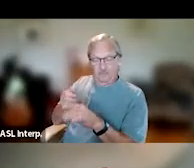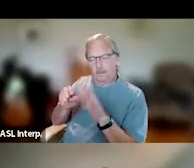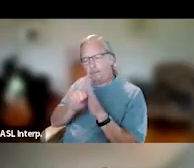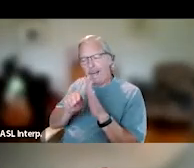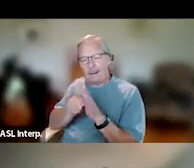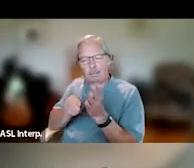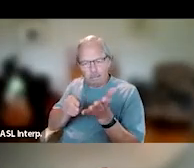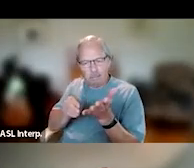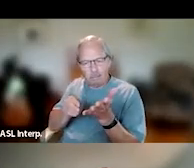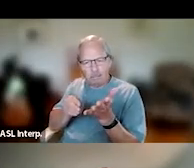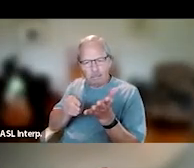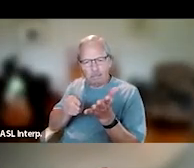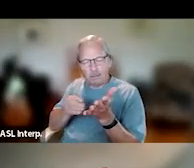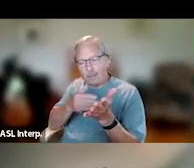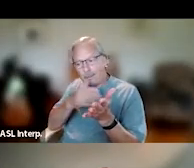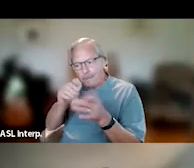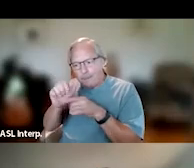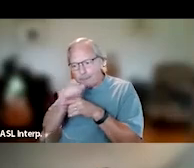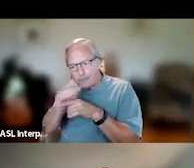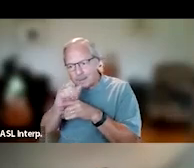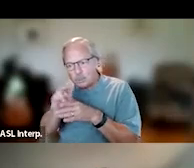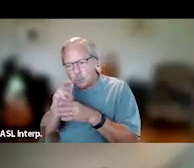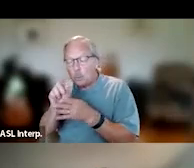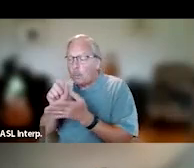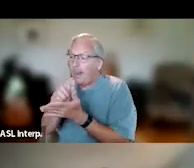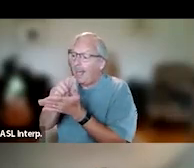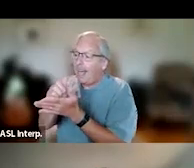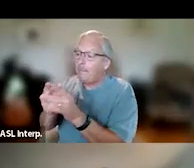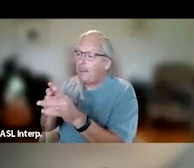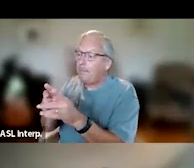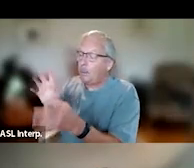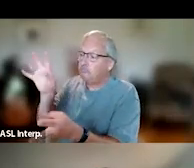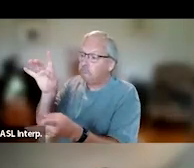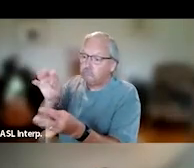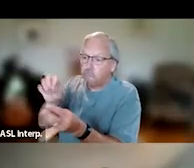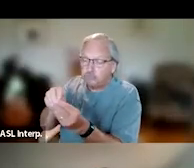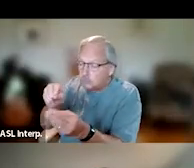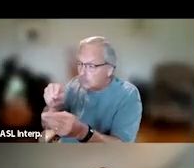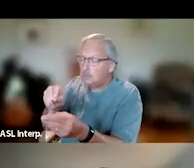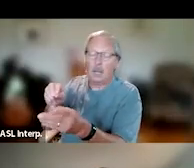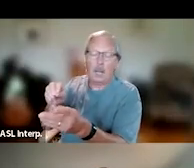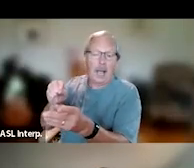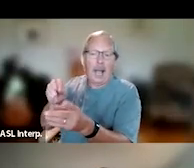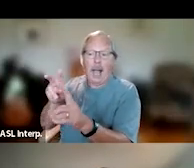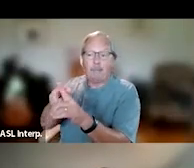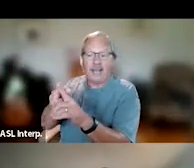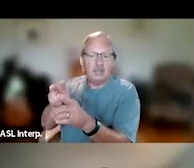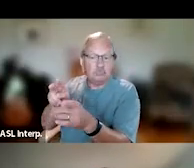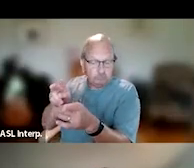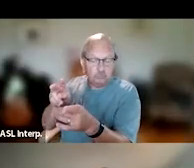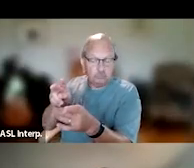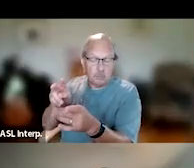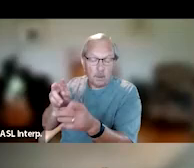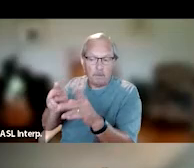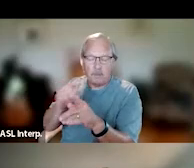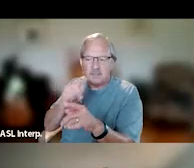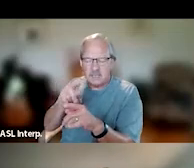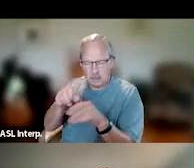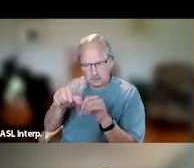It's the best practice that we use when we are helping people to put together a disability application. So, you know, when people often ask like, are they still gonna accept SOAR claims?